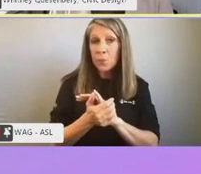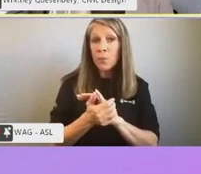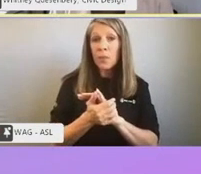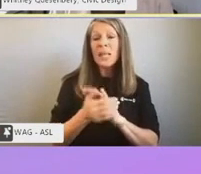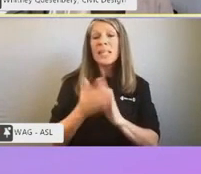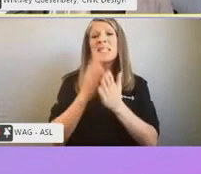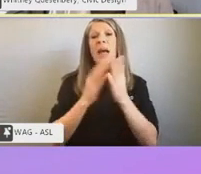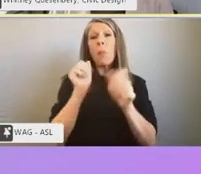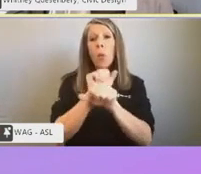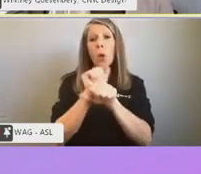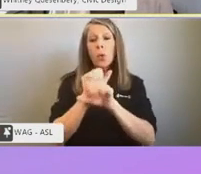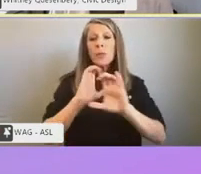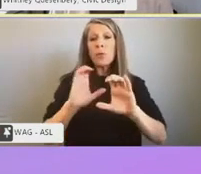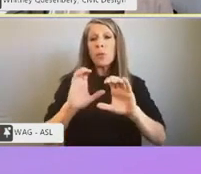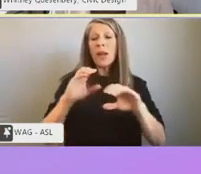experience but a great